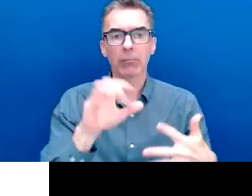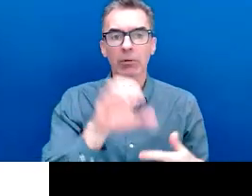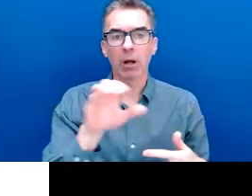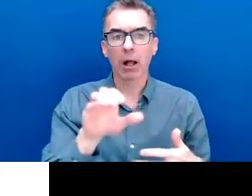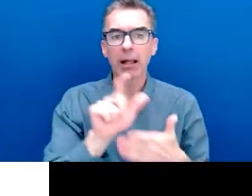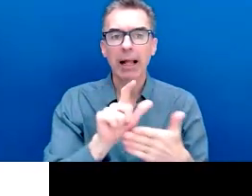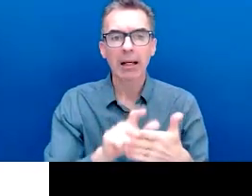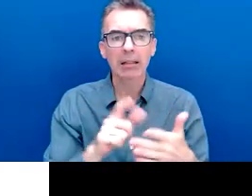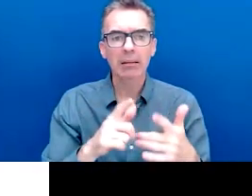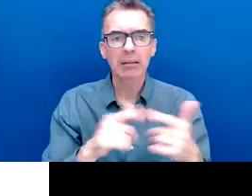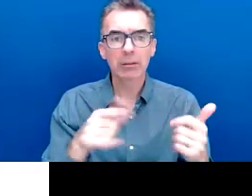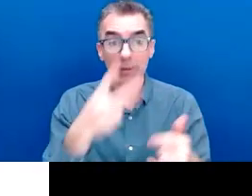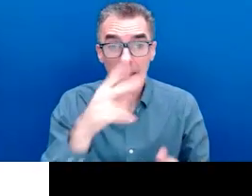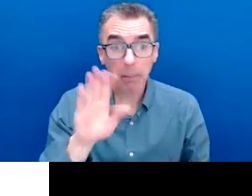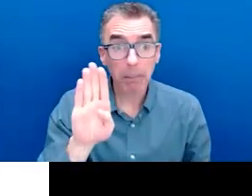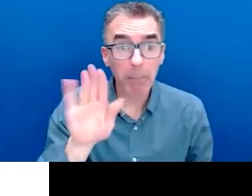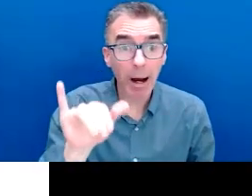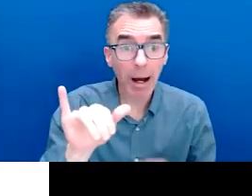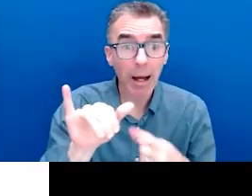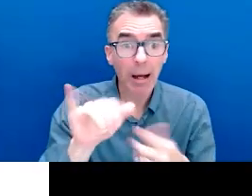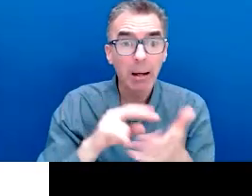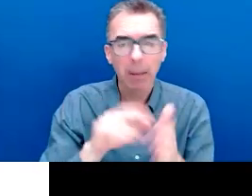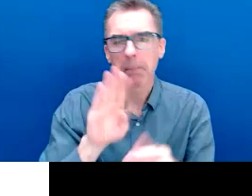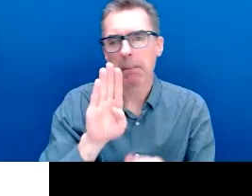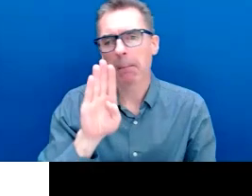when you see the BY, that means by and so what that means